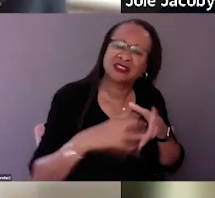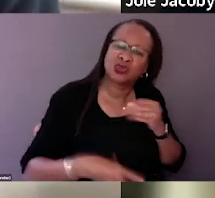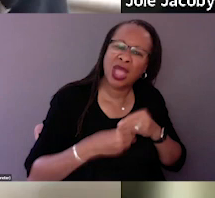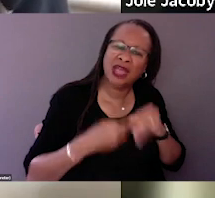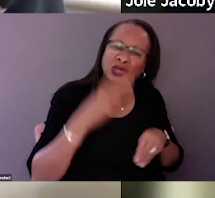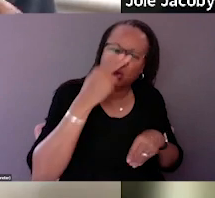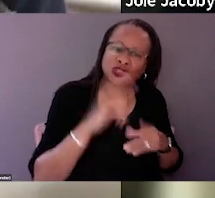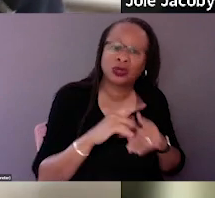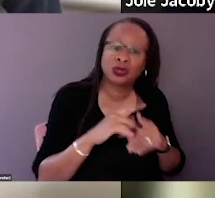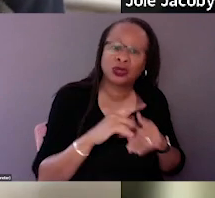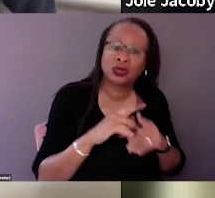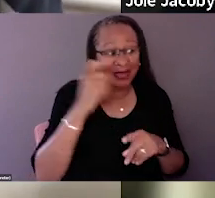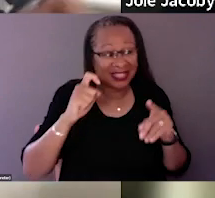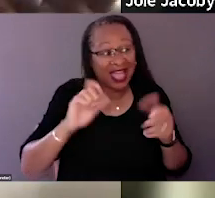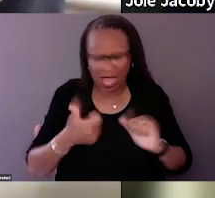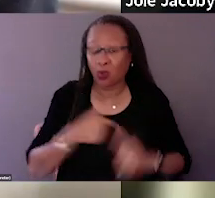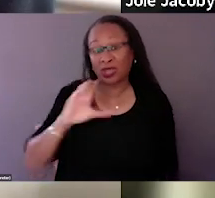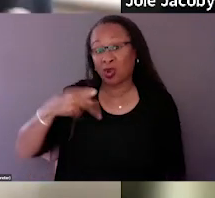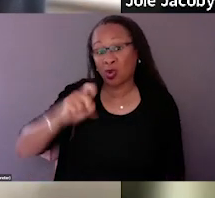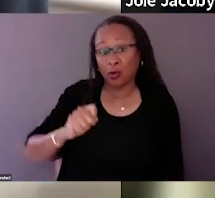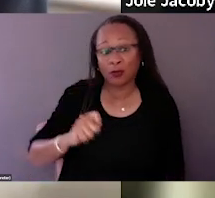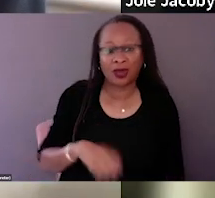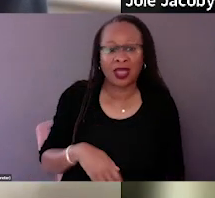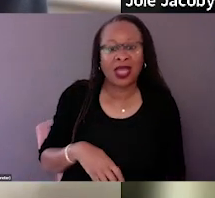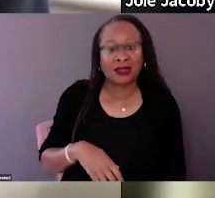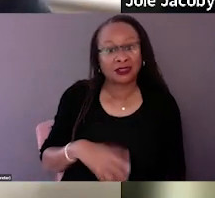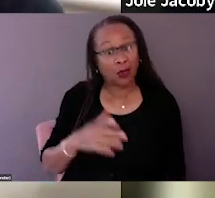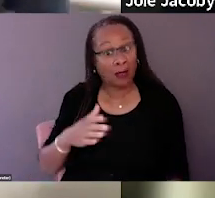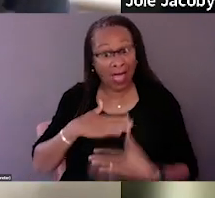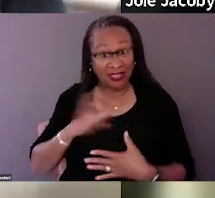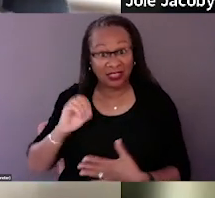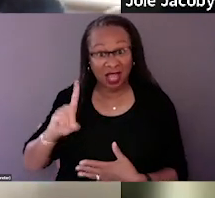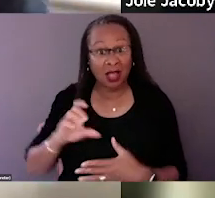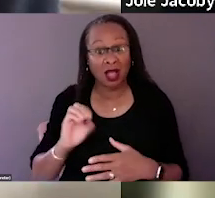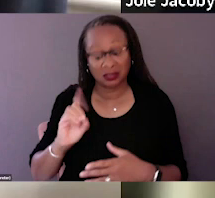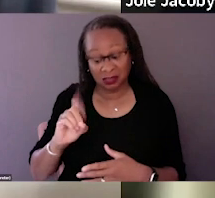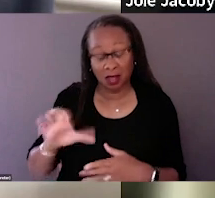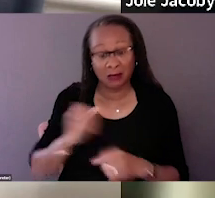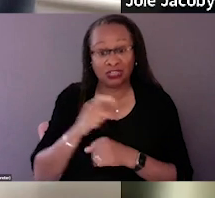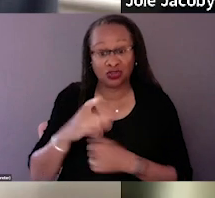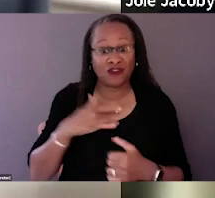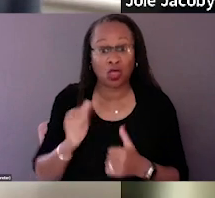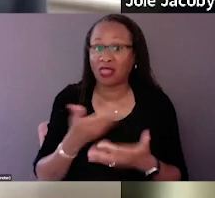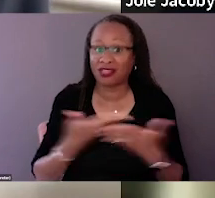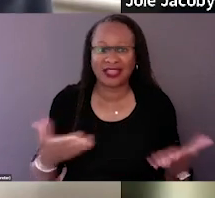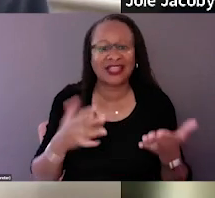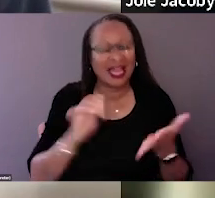So, I'm glad the doc made you feel all those things, because that's the same way that Black Twitter moves and Black culture has to move in this country too,